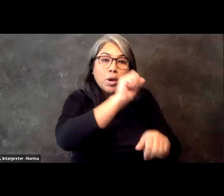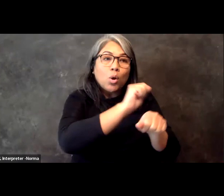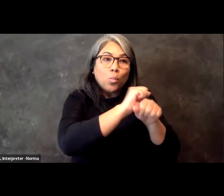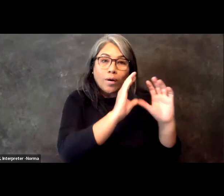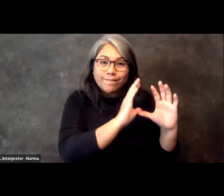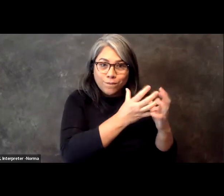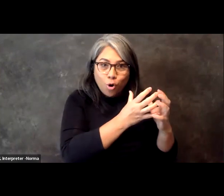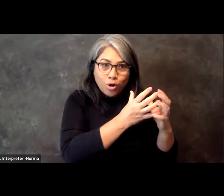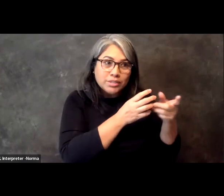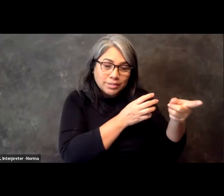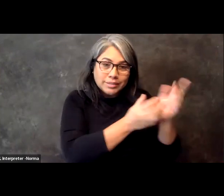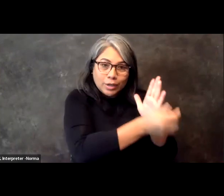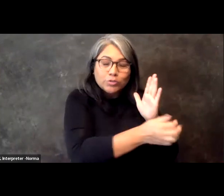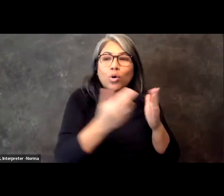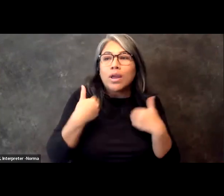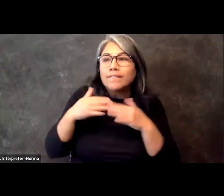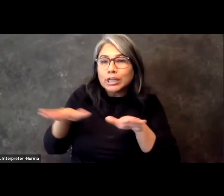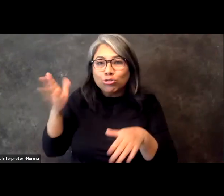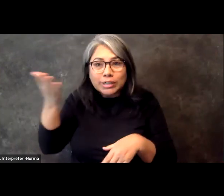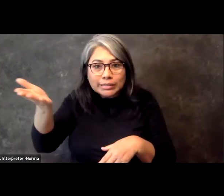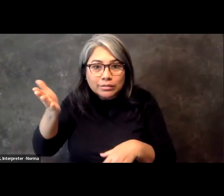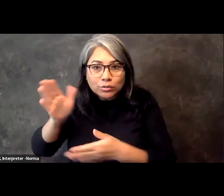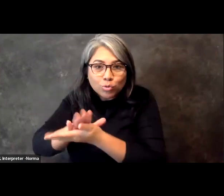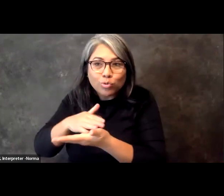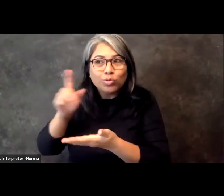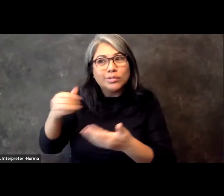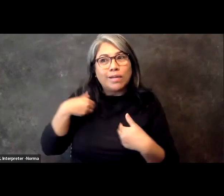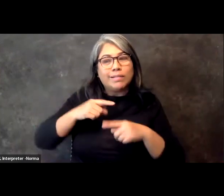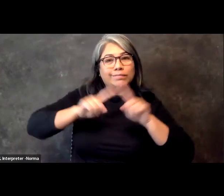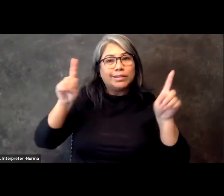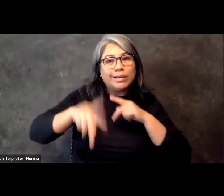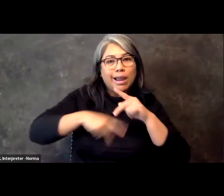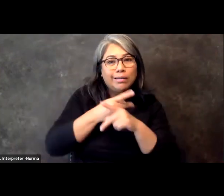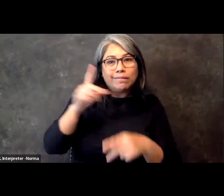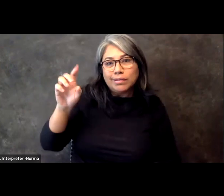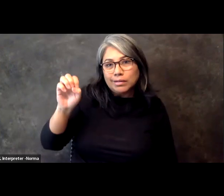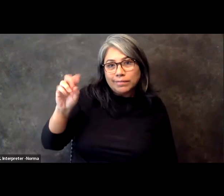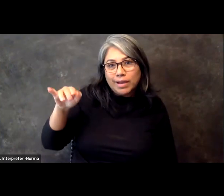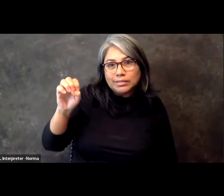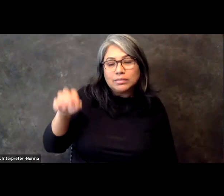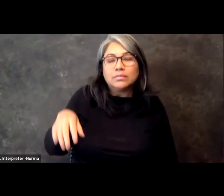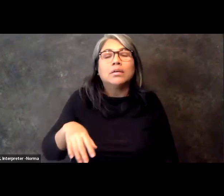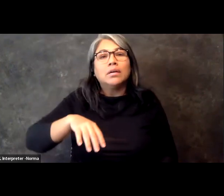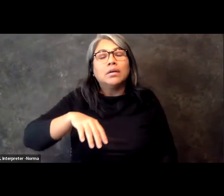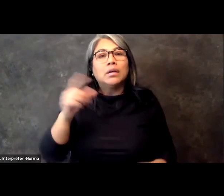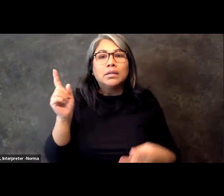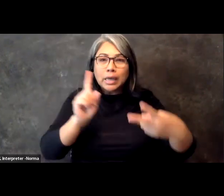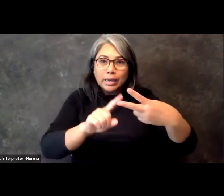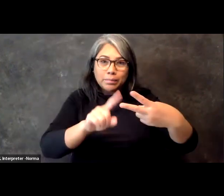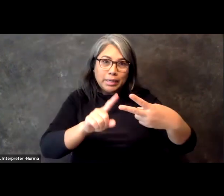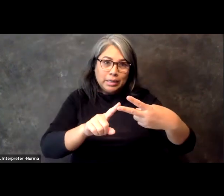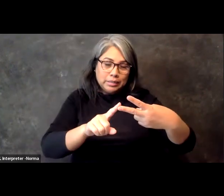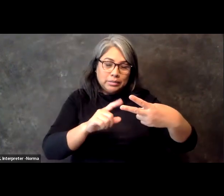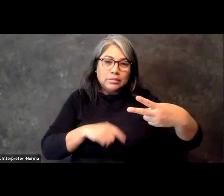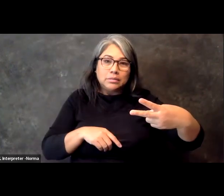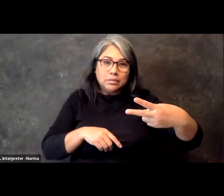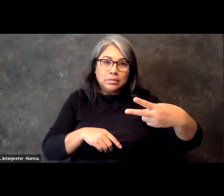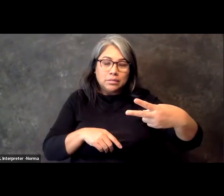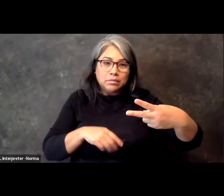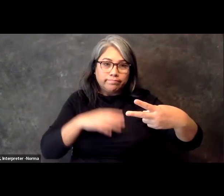another kind of device. The second piece of insight is that we do know from 2021,